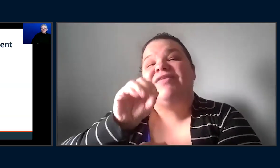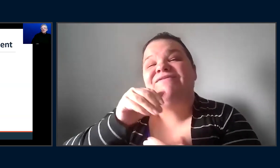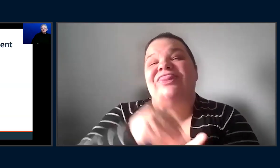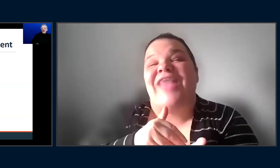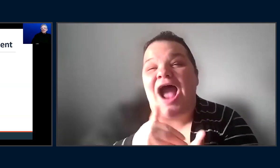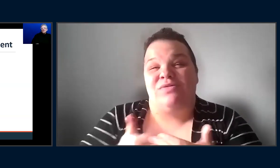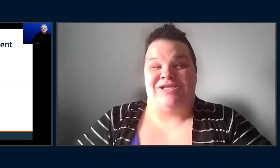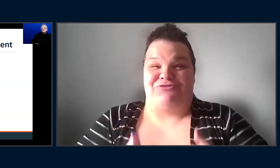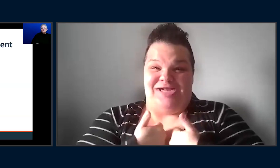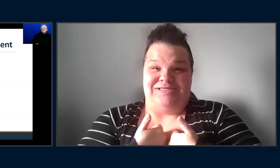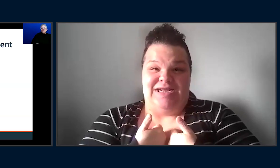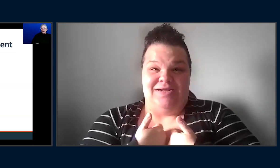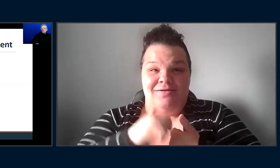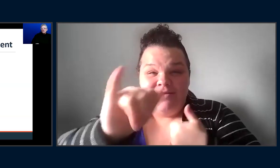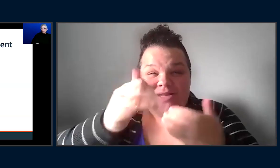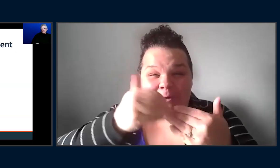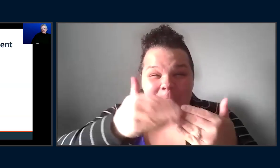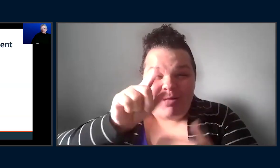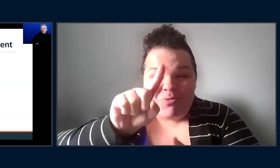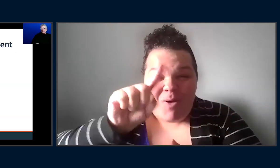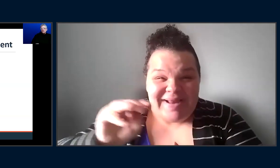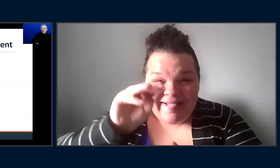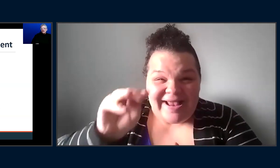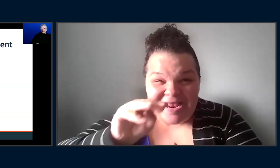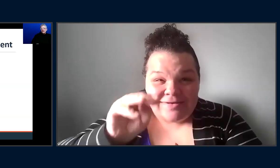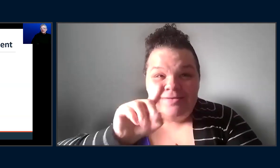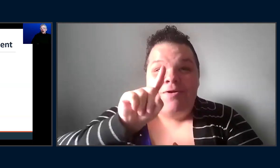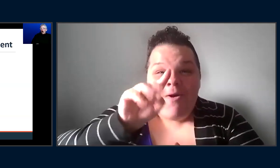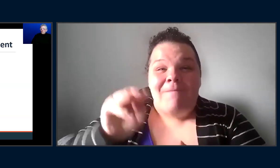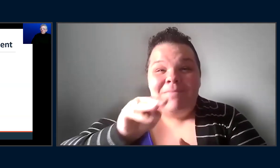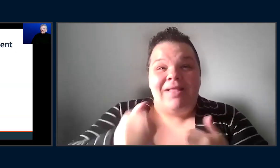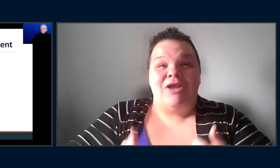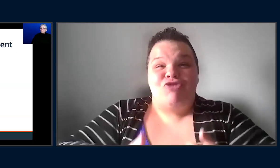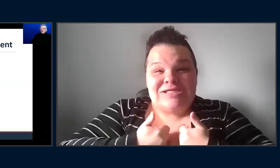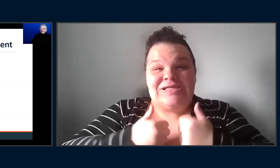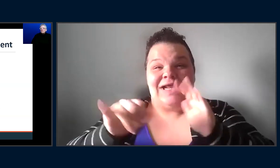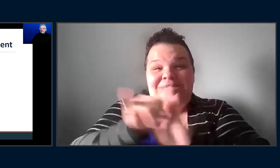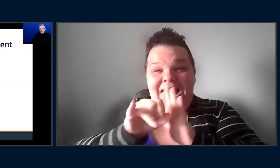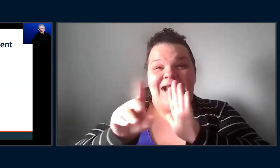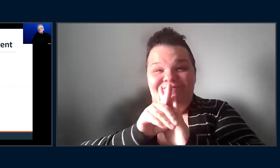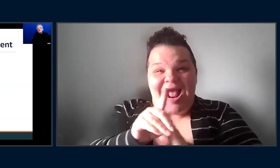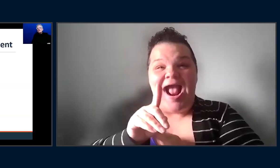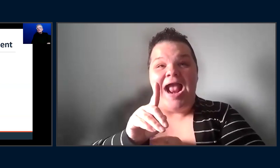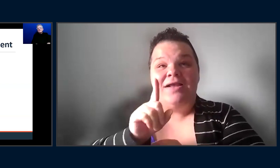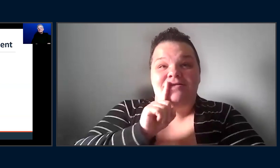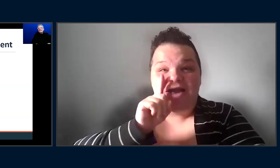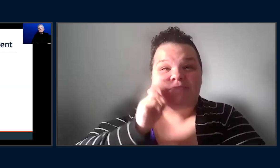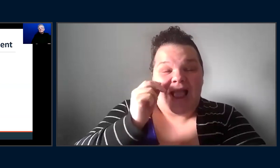you know, but we think that it's about 800,000 to 850,000 residents who live in Michigan. Almost a million people,